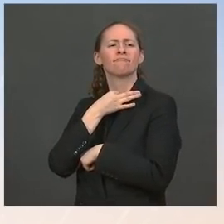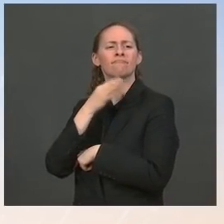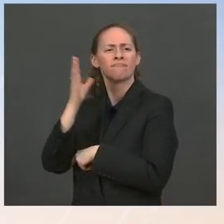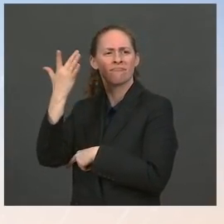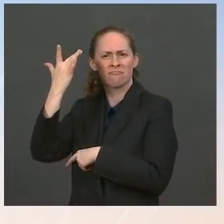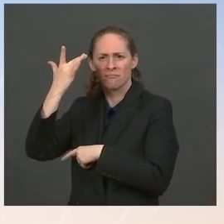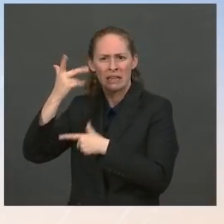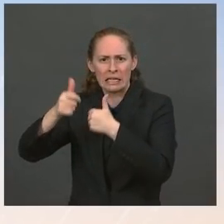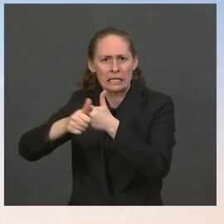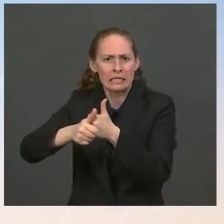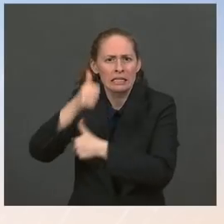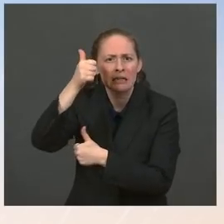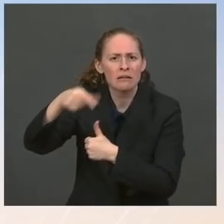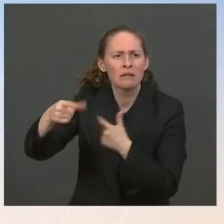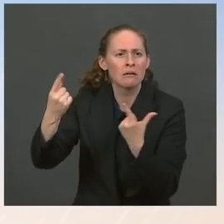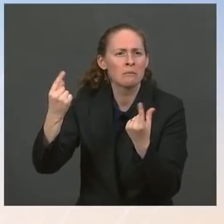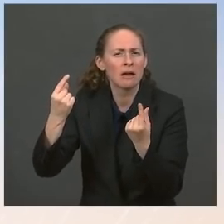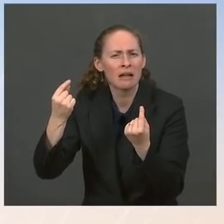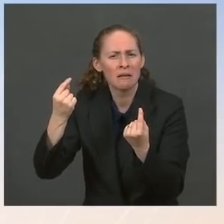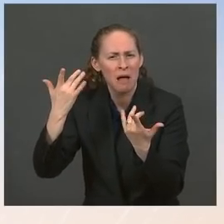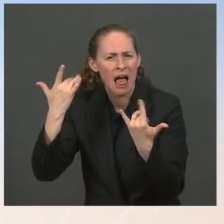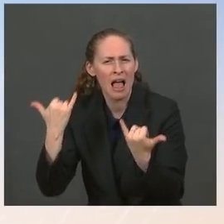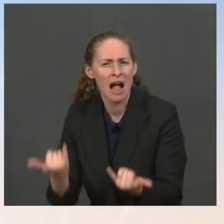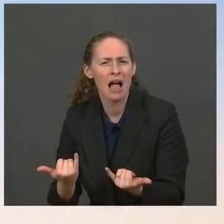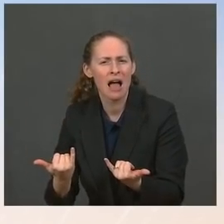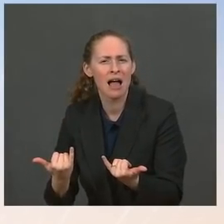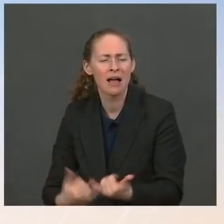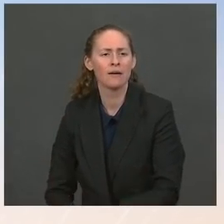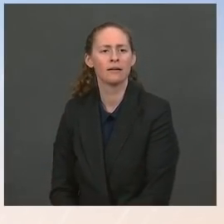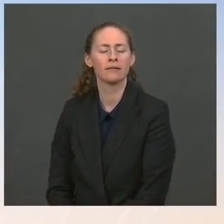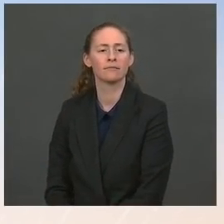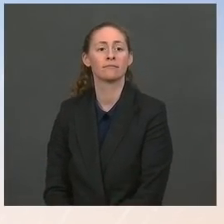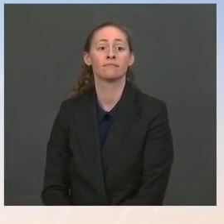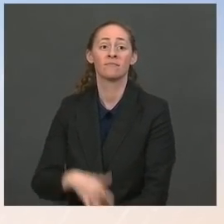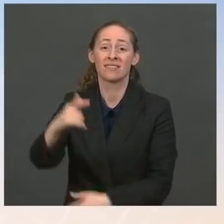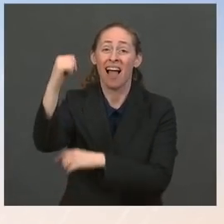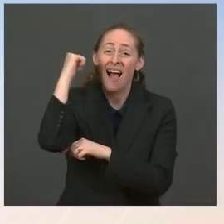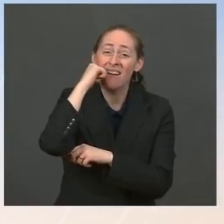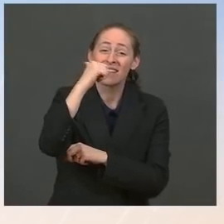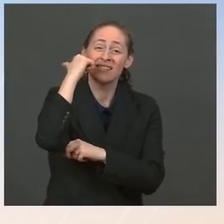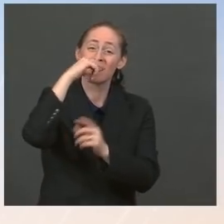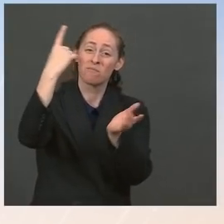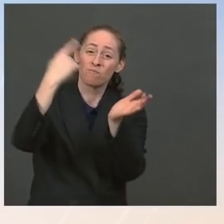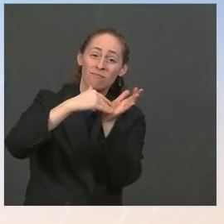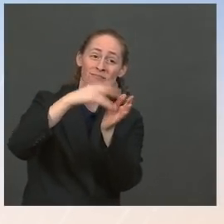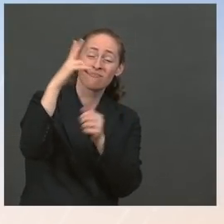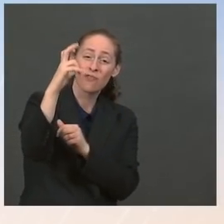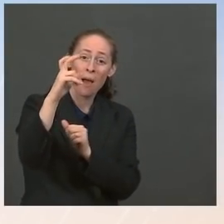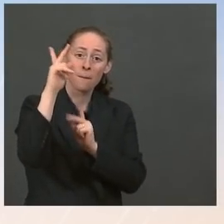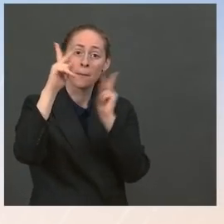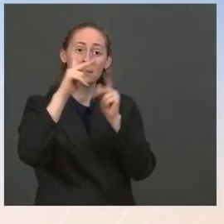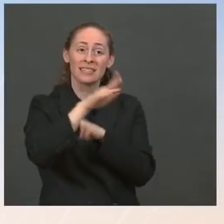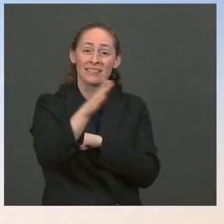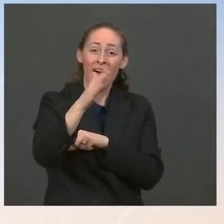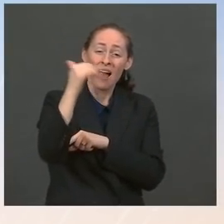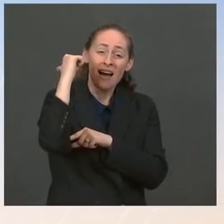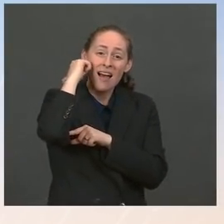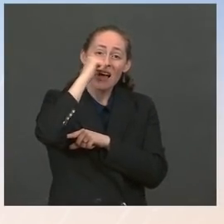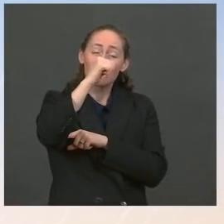Ms. Jean-Pierre: Well, we still have 1,300 people a day -- approximately 1,300 people a day dying of COVID. That is -- that -- we should not --